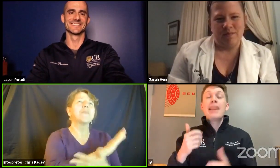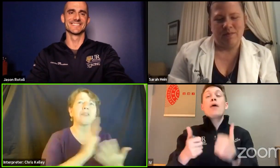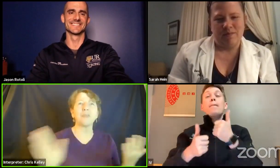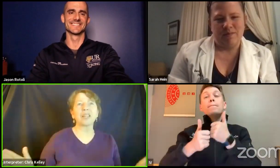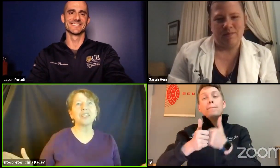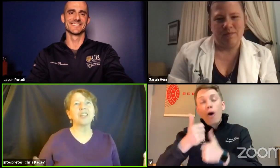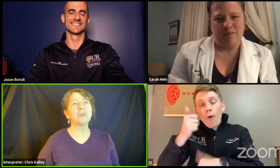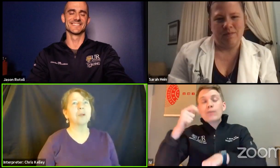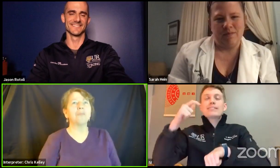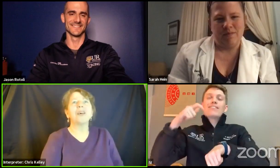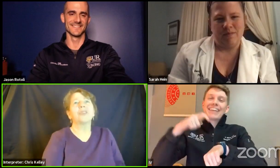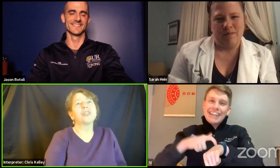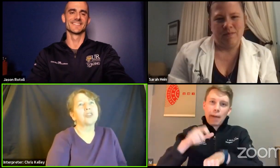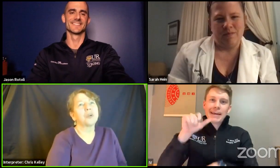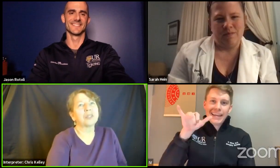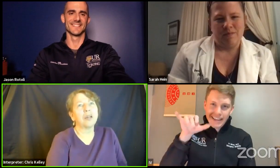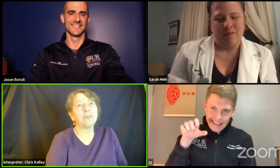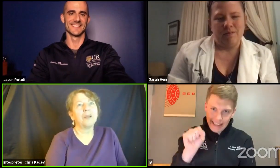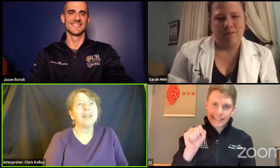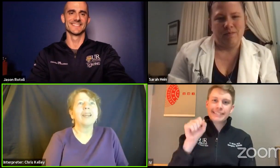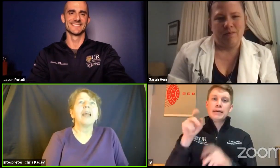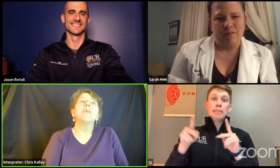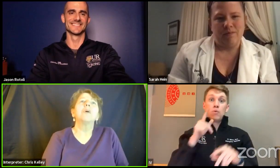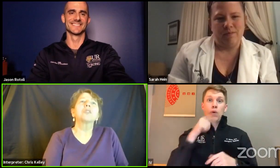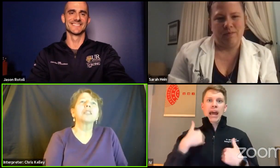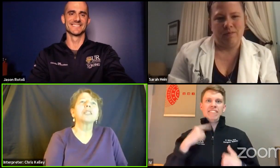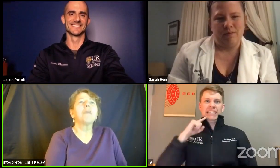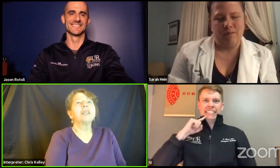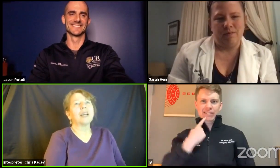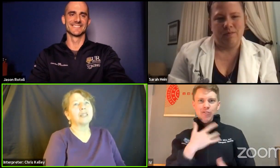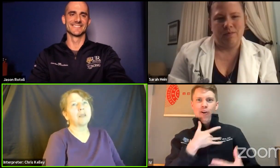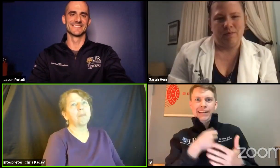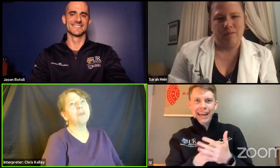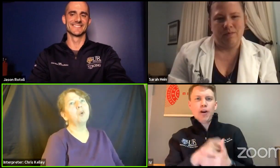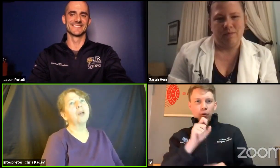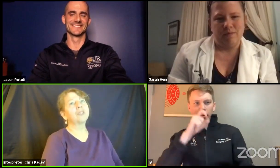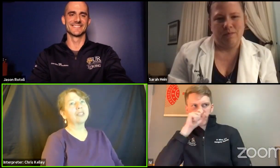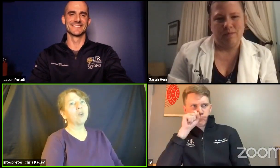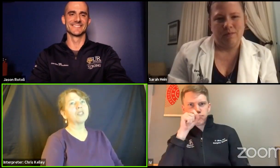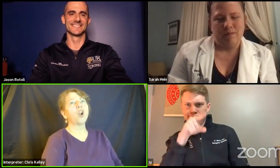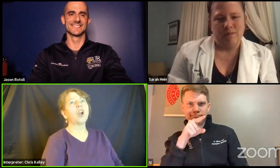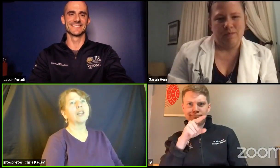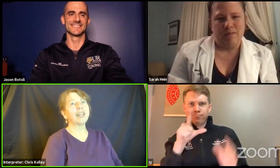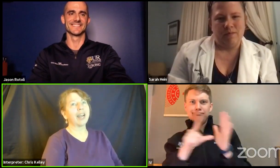they look like they're fine, we think, okay... why are you here, what's going on?